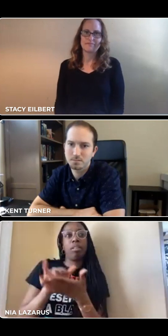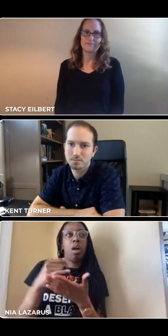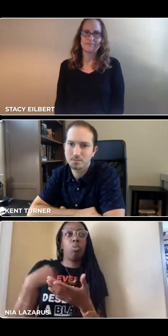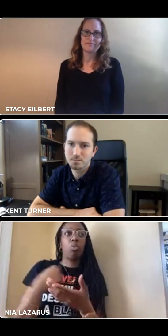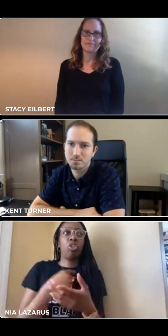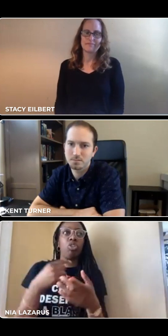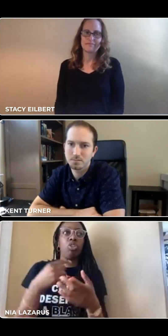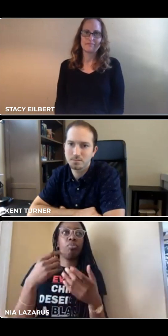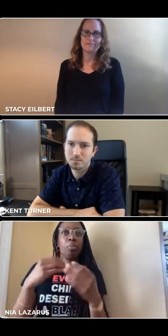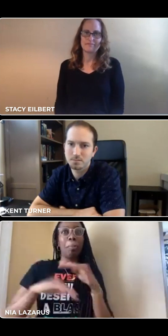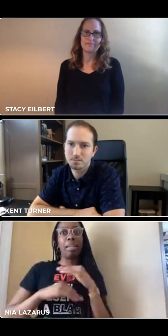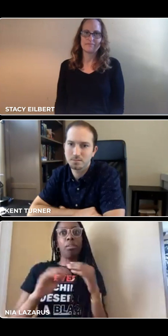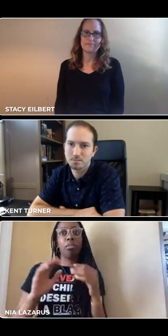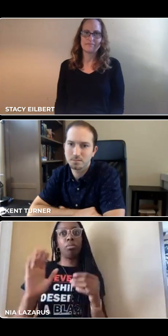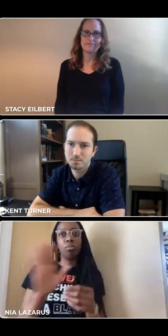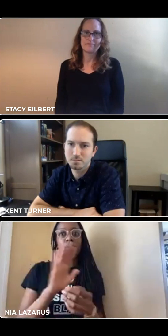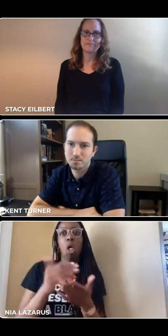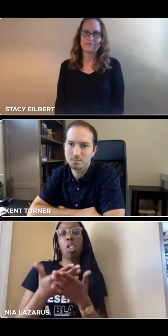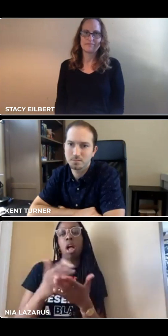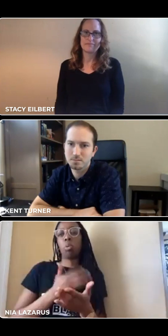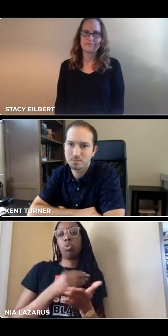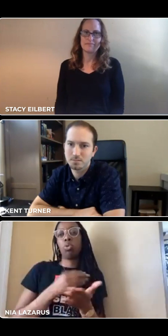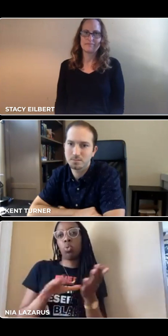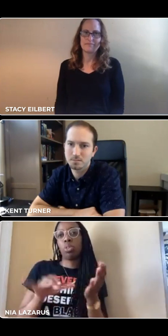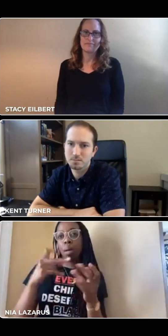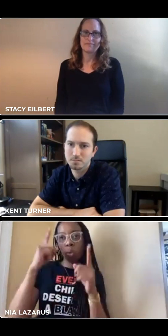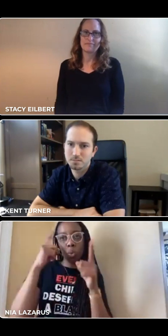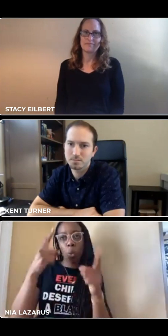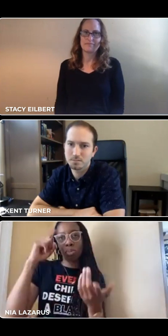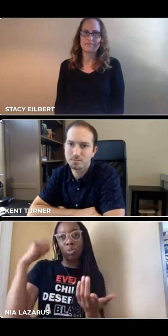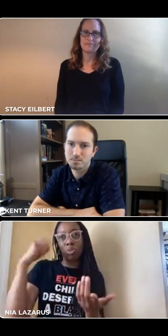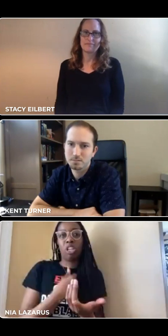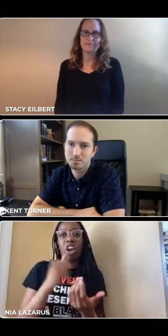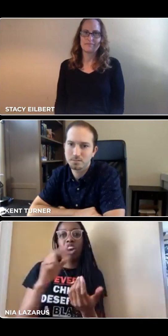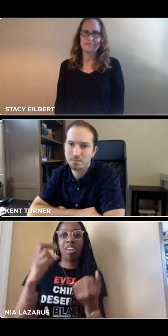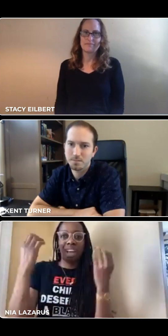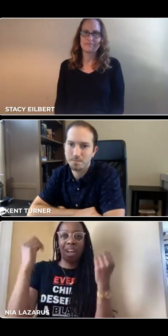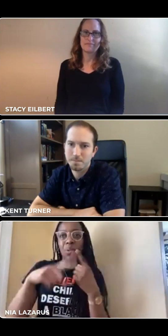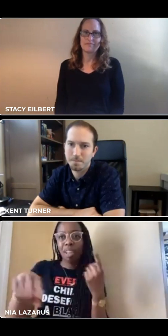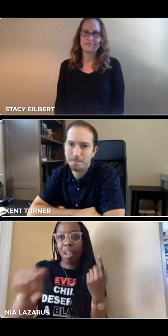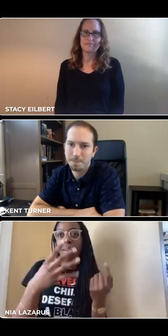We're trying to comply with meeting as much of the IEP as we can. The goal is, of course,